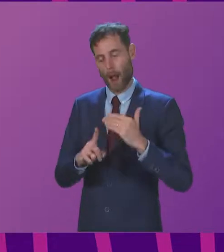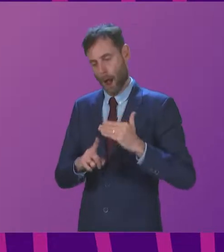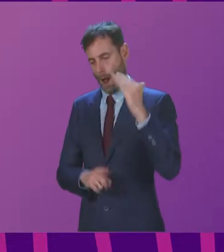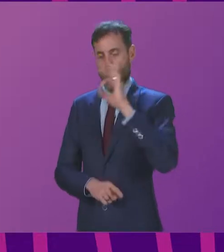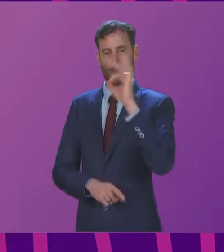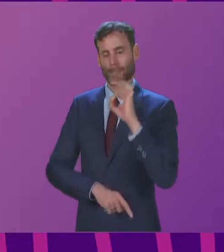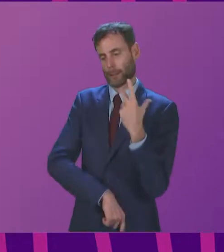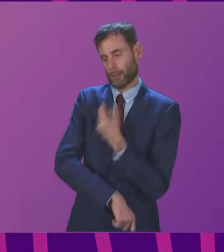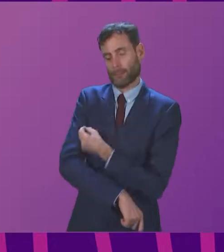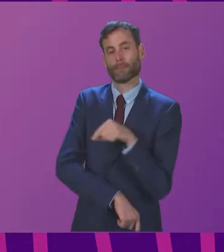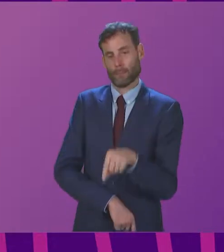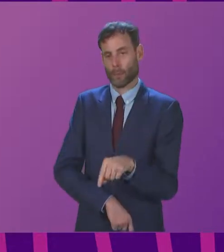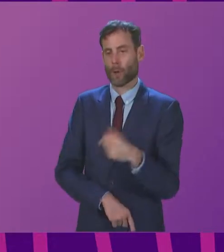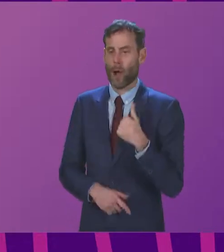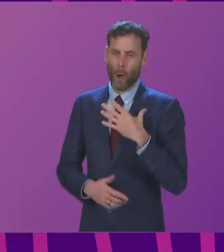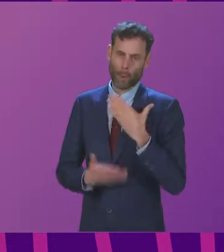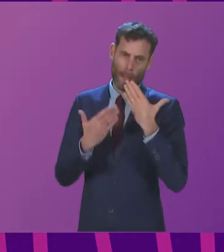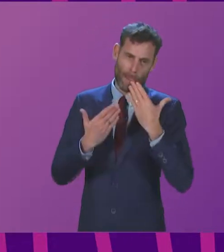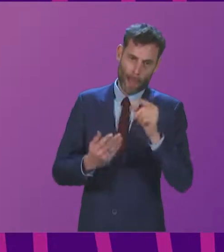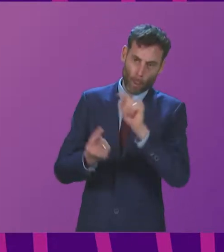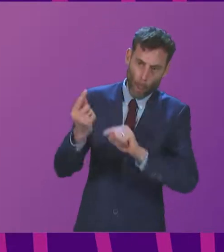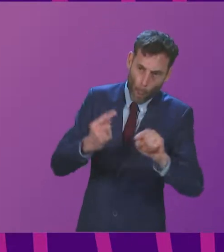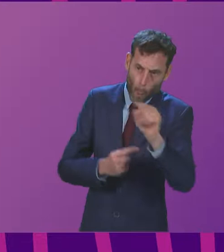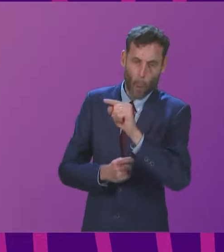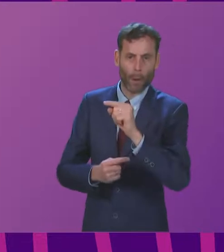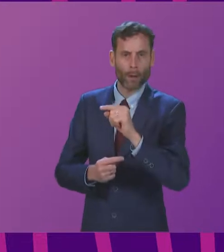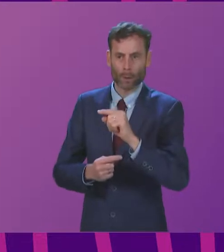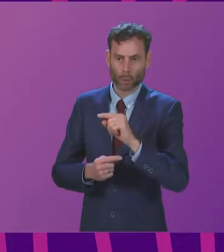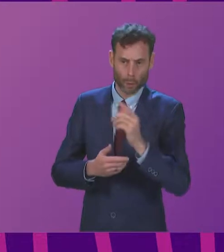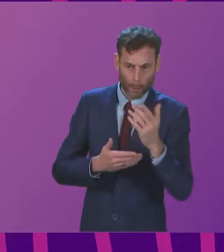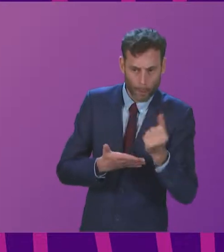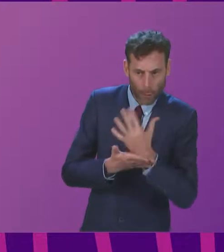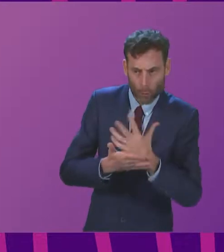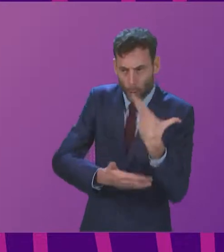again record my thanks to everyone involved in organising and delivering the vaccine programme.